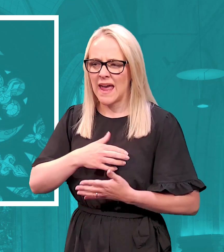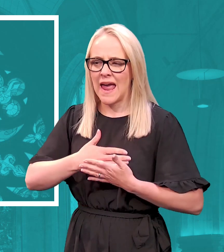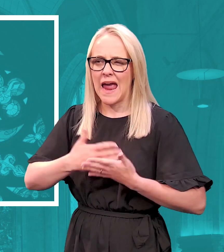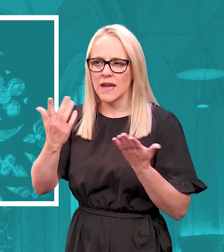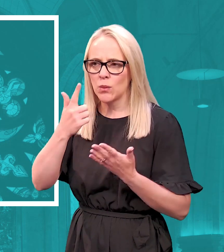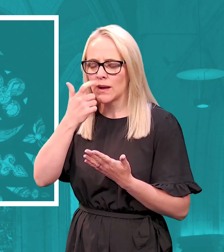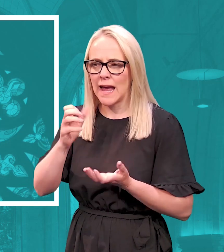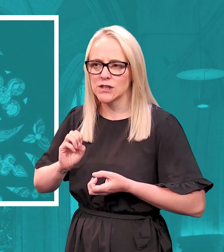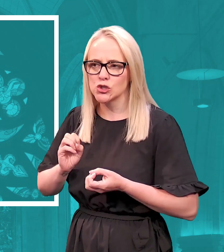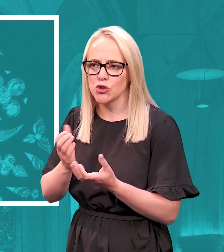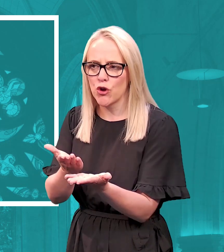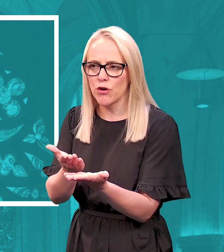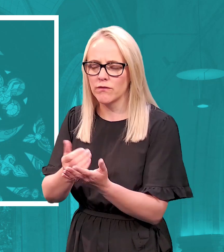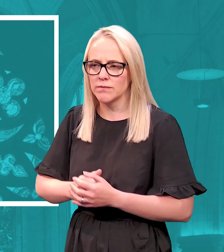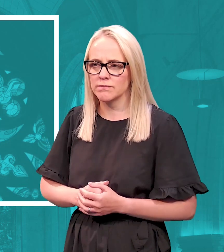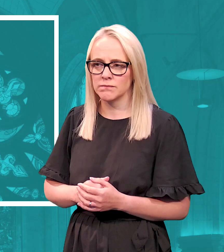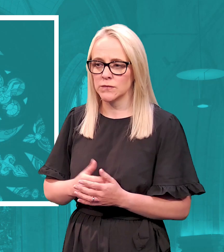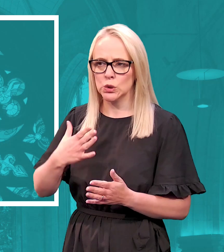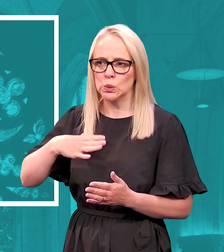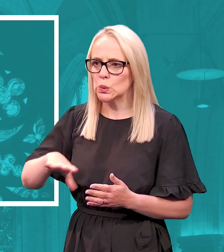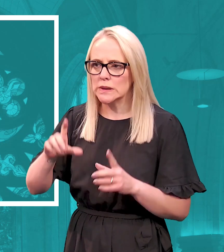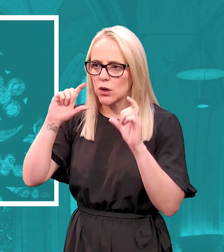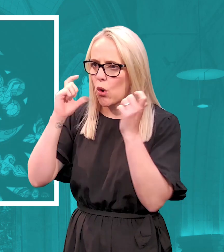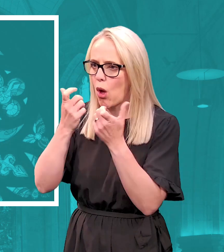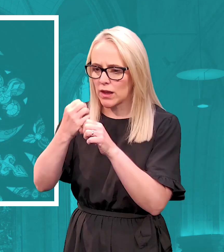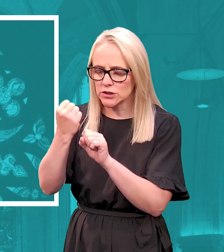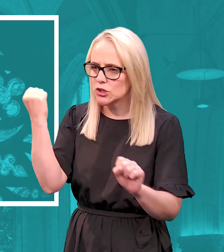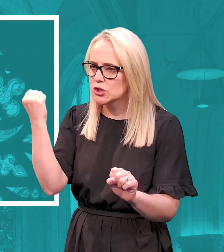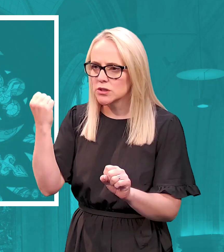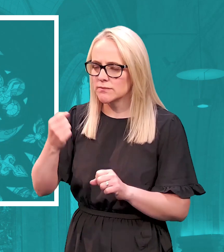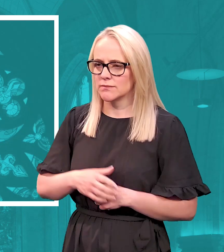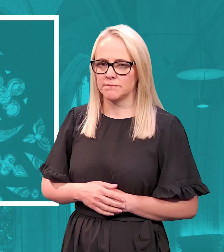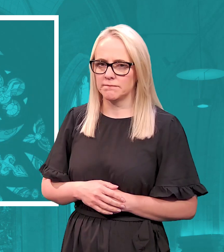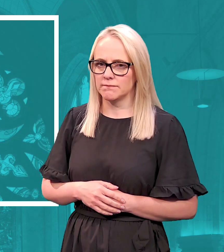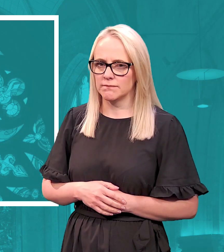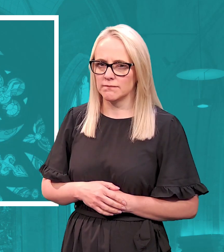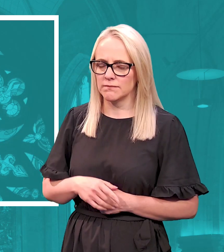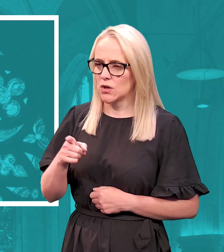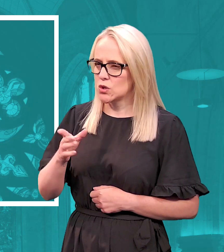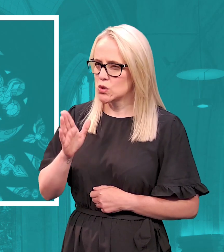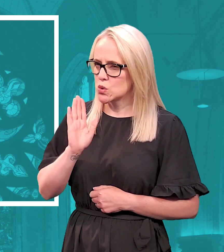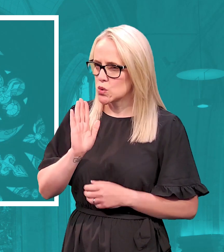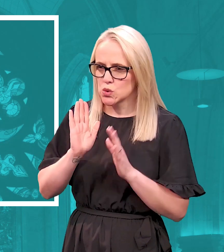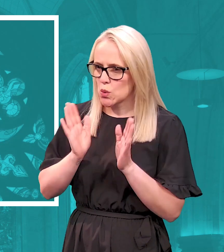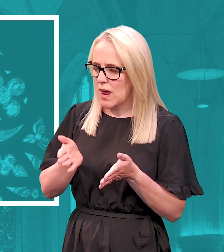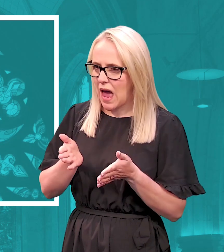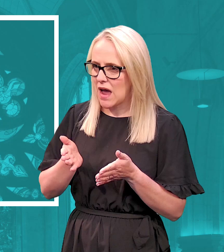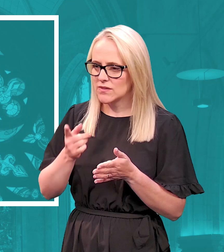You don't have to have a college degree to serve. You don't have to make your subject and your verb agree to serve.